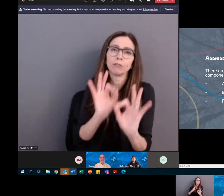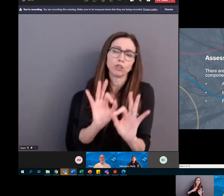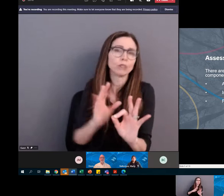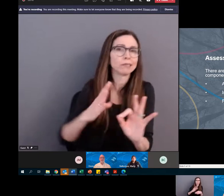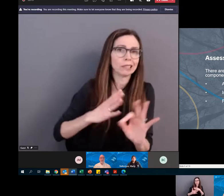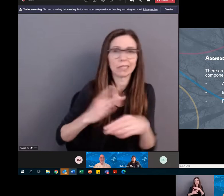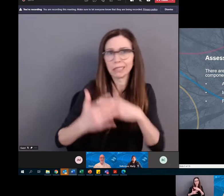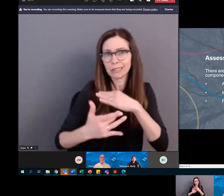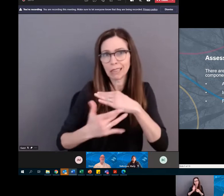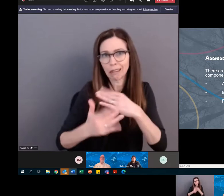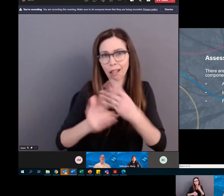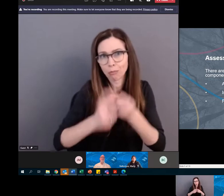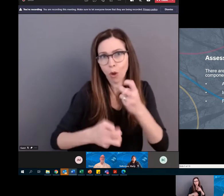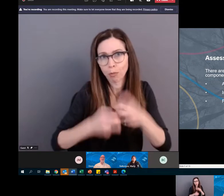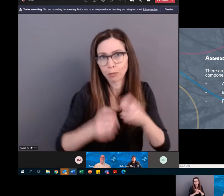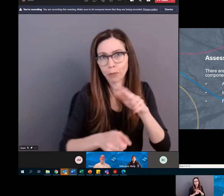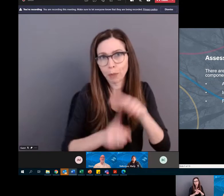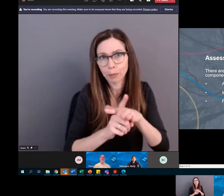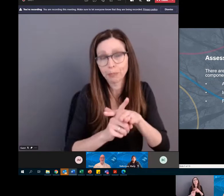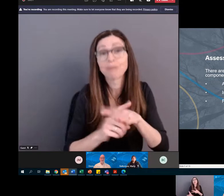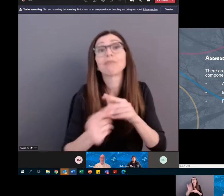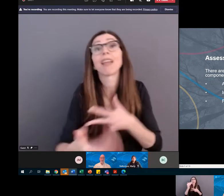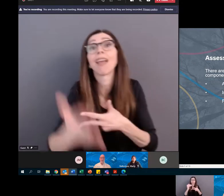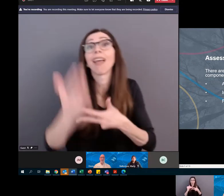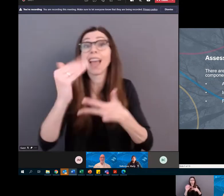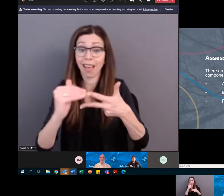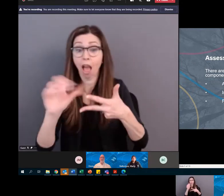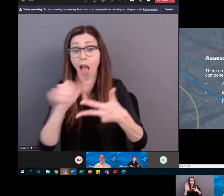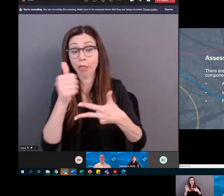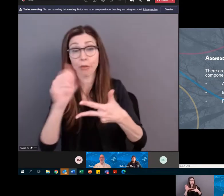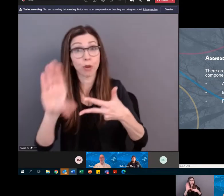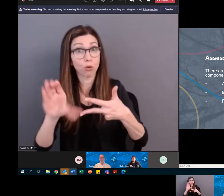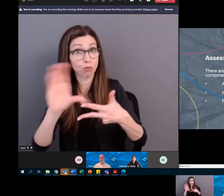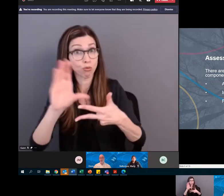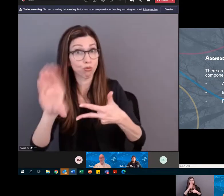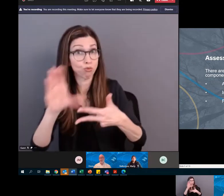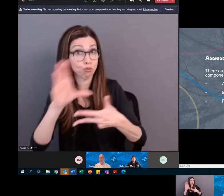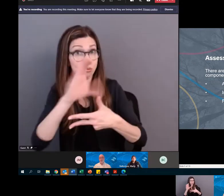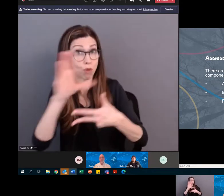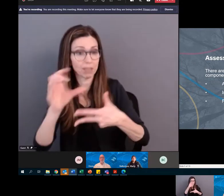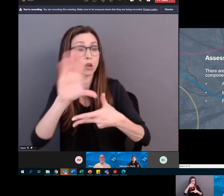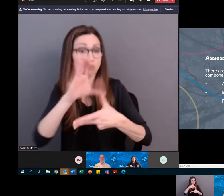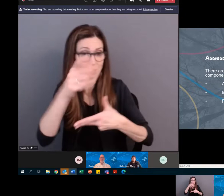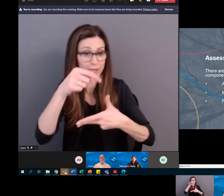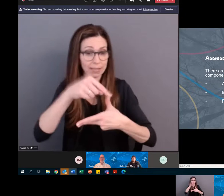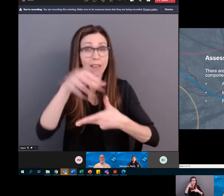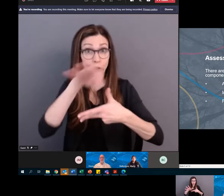The second assessment criterion is impact,